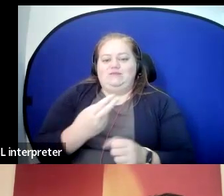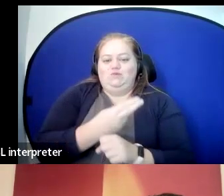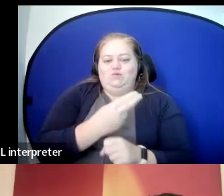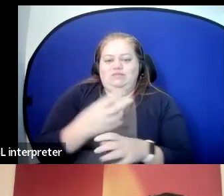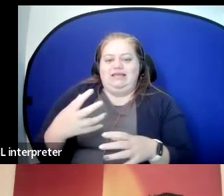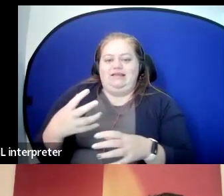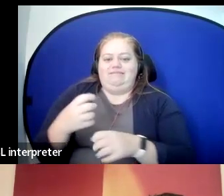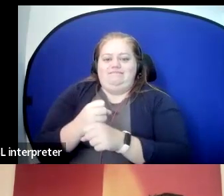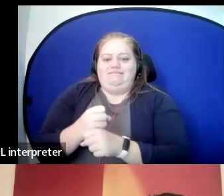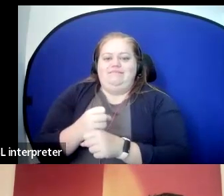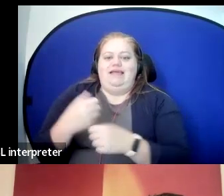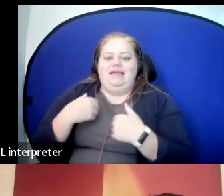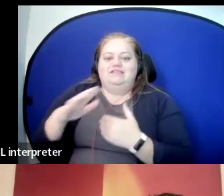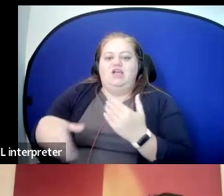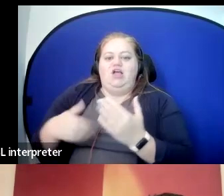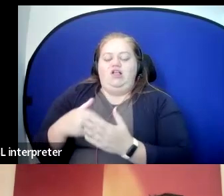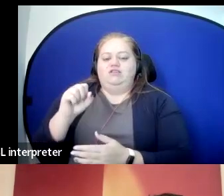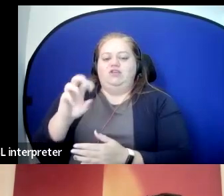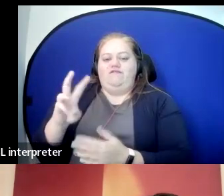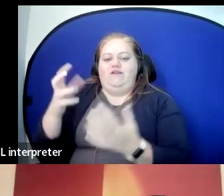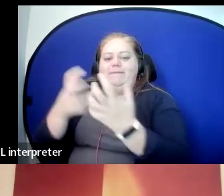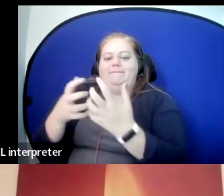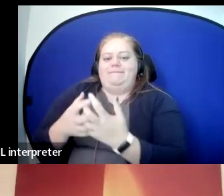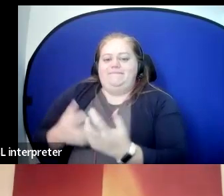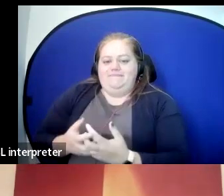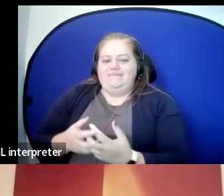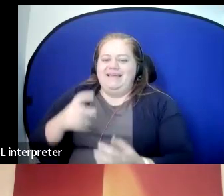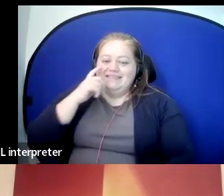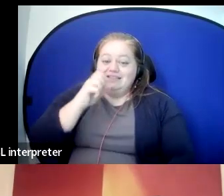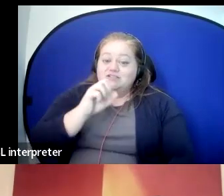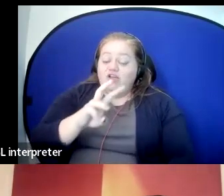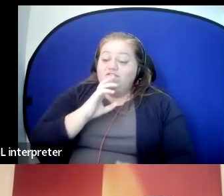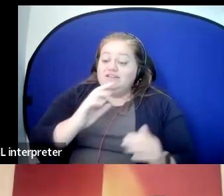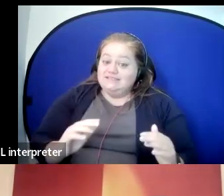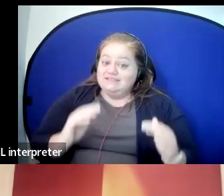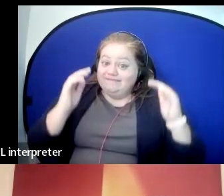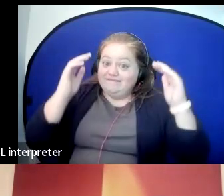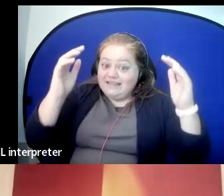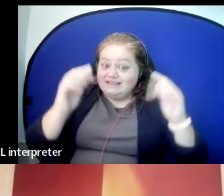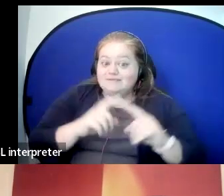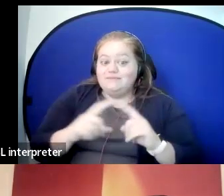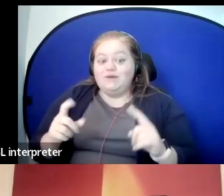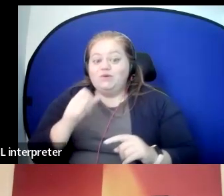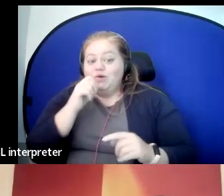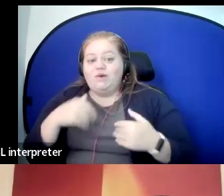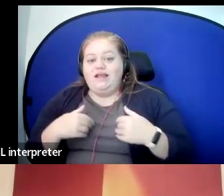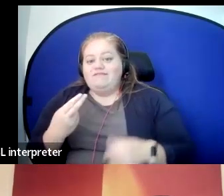with all of the software. I think that the software is really advanced. However, we lack advanced hardware.